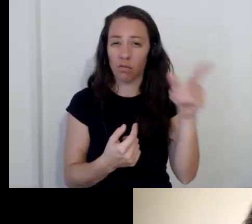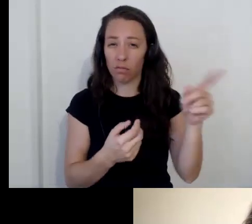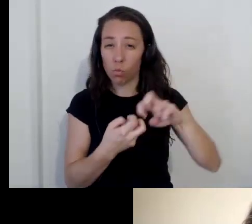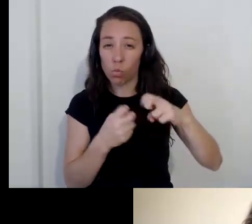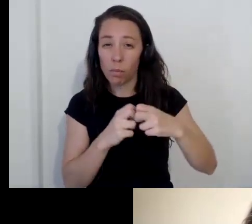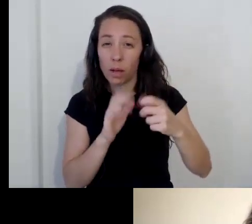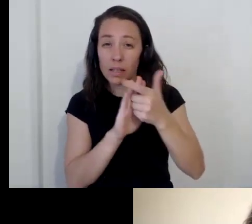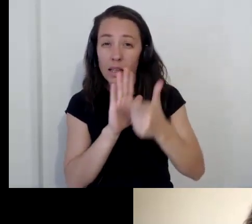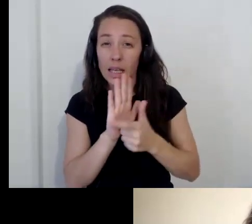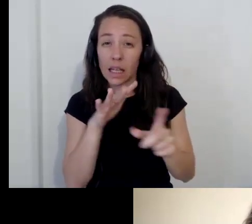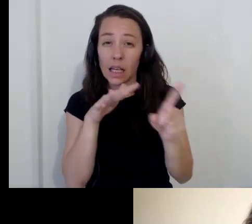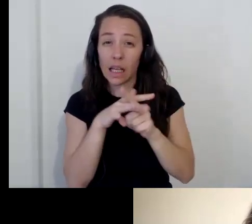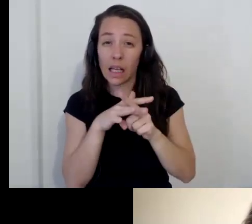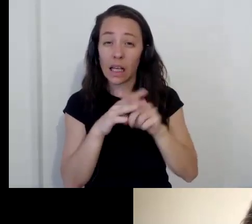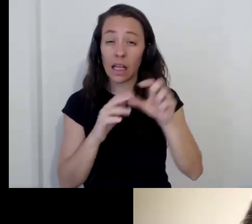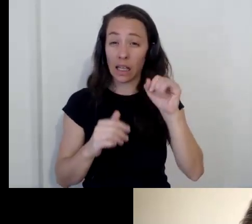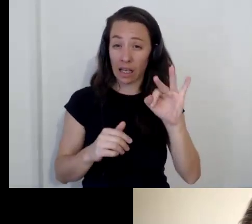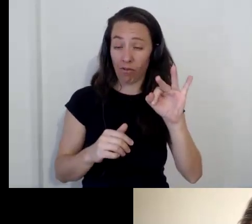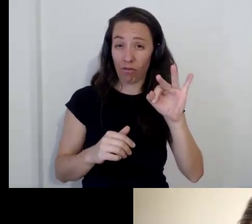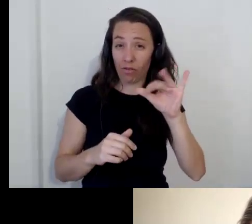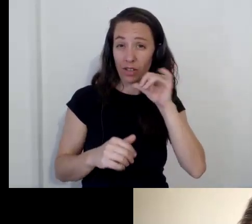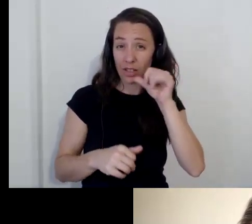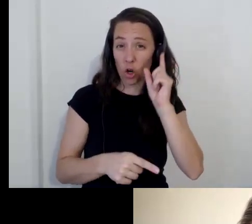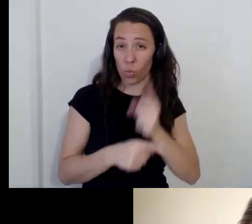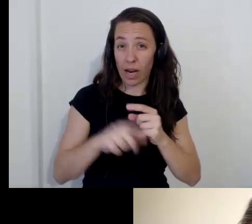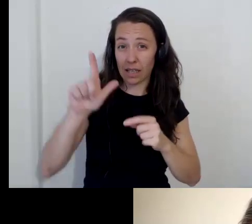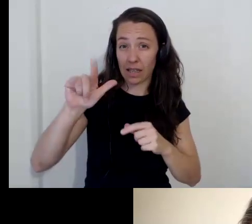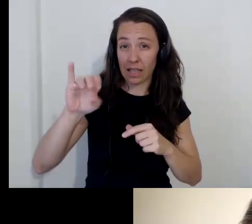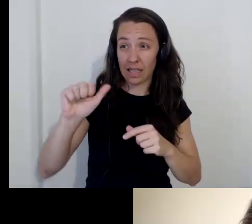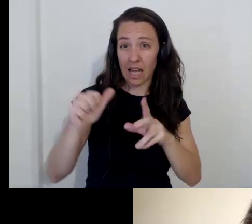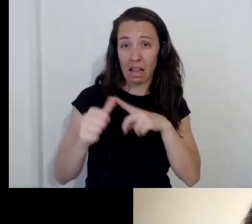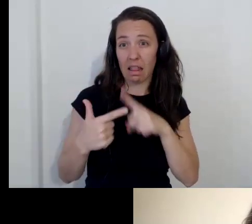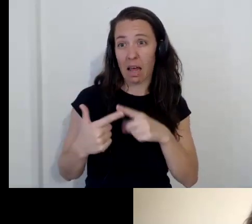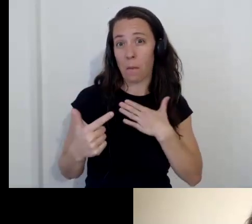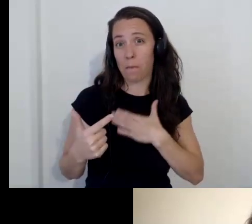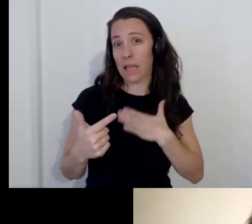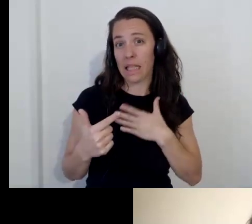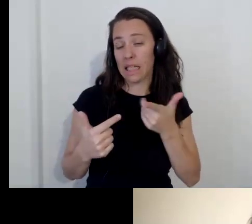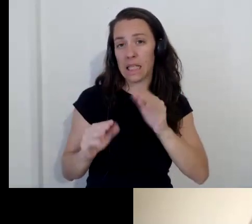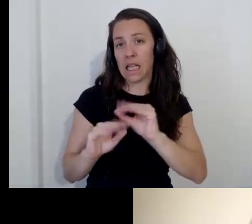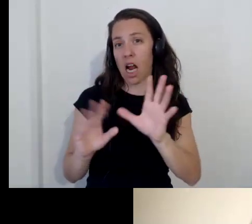If I'm not getting that right, Lisa, please clarify exactly what your question is.